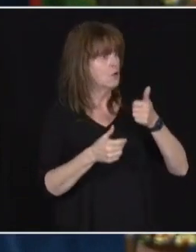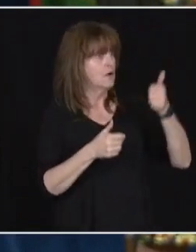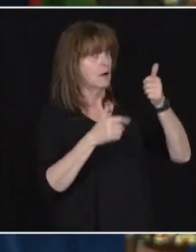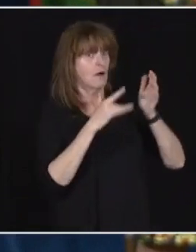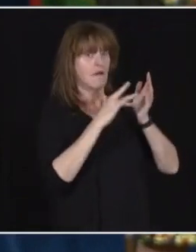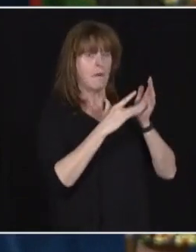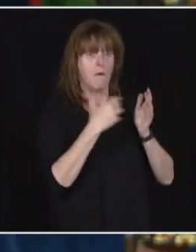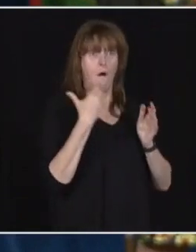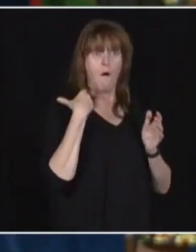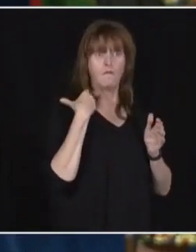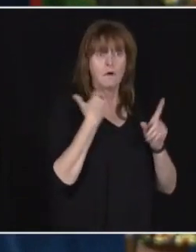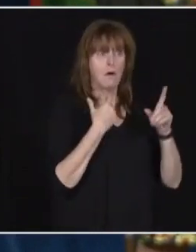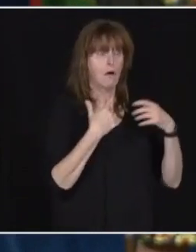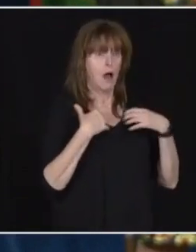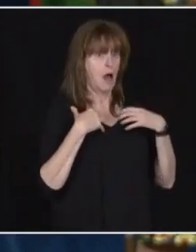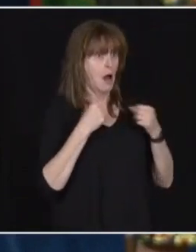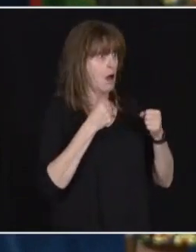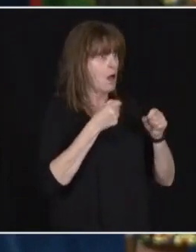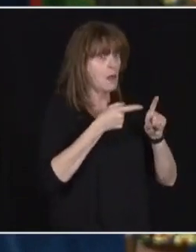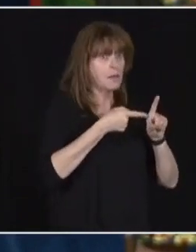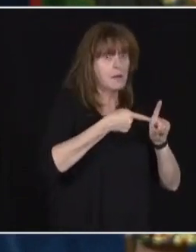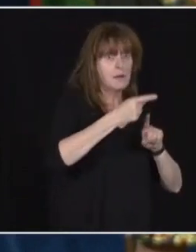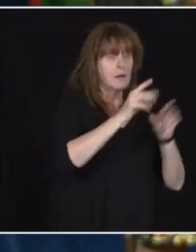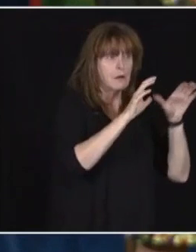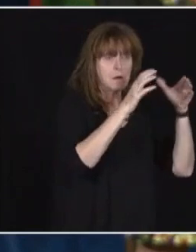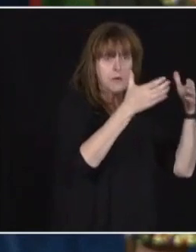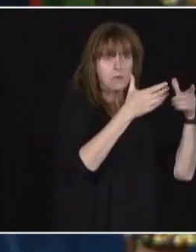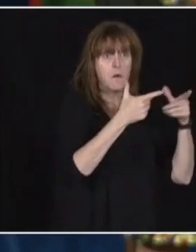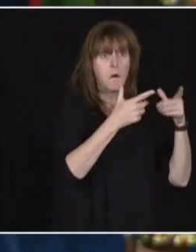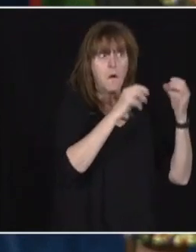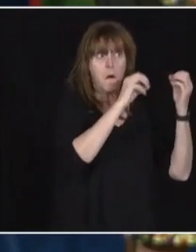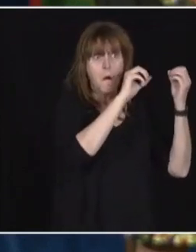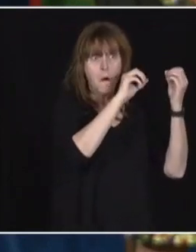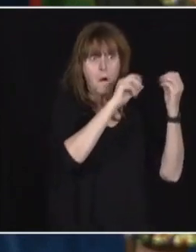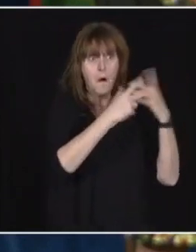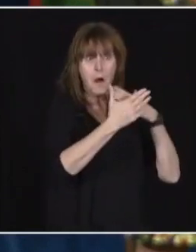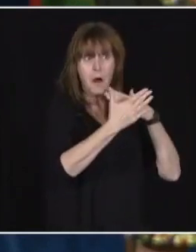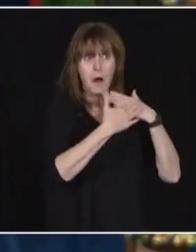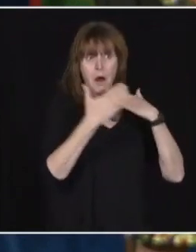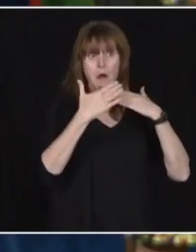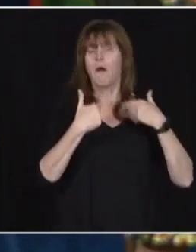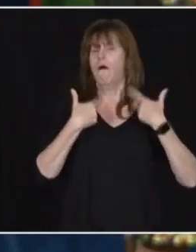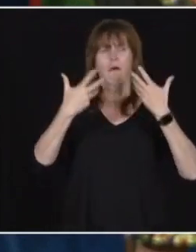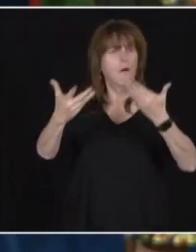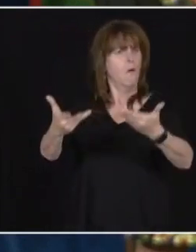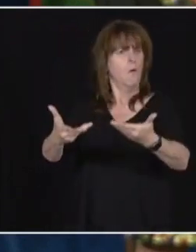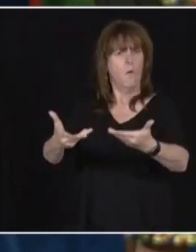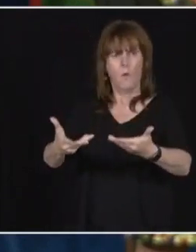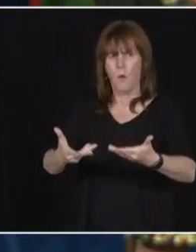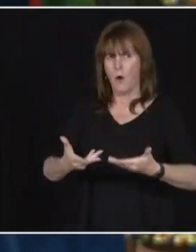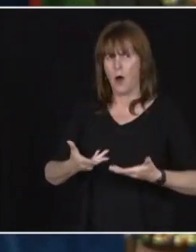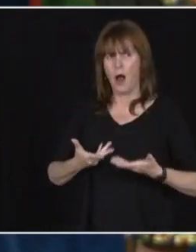when we get the clearance from our chief medical officer, and the health table, then we will open our arms and